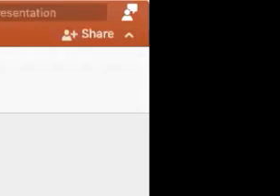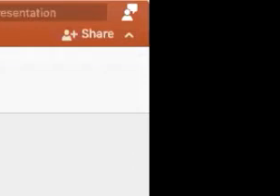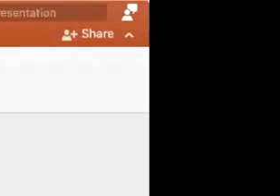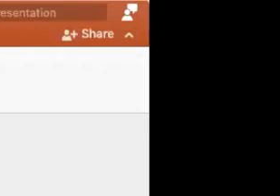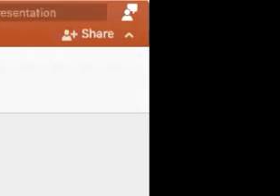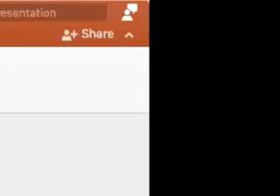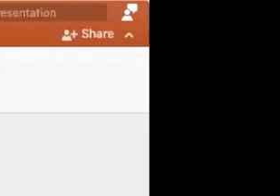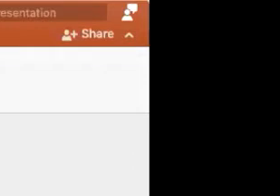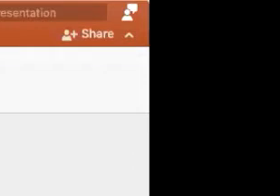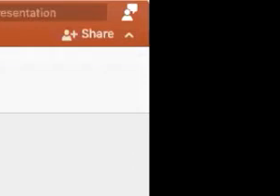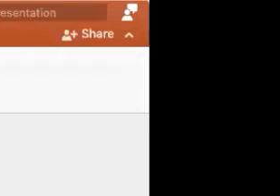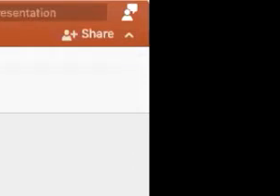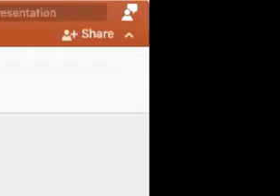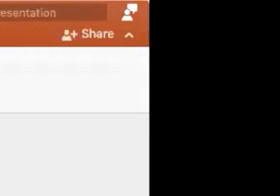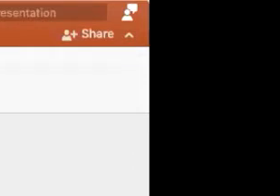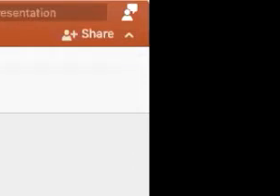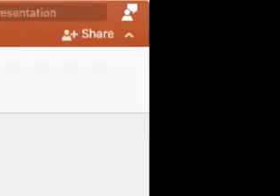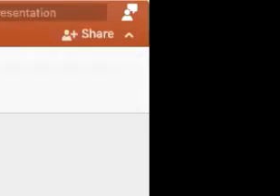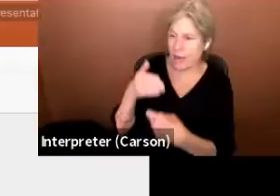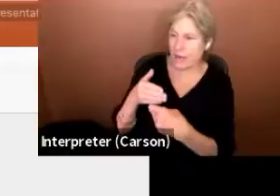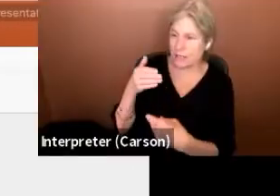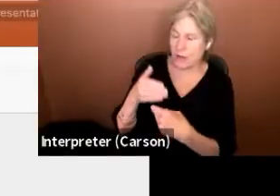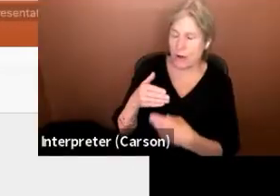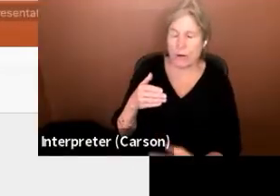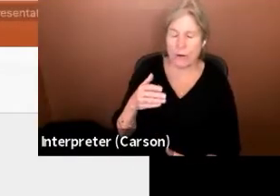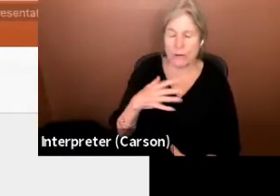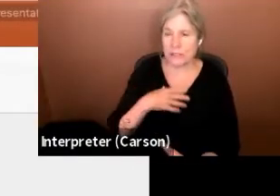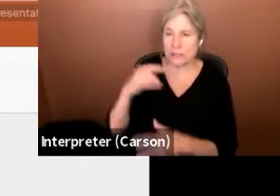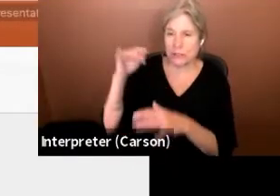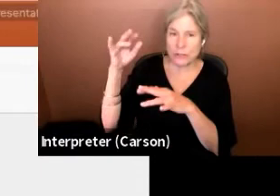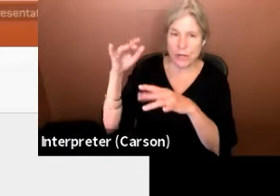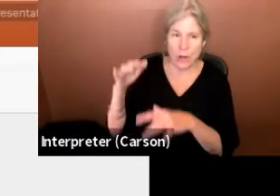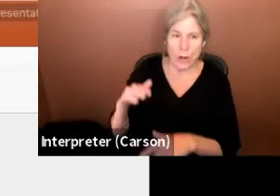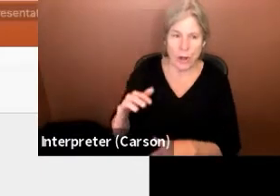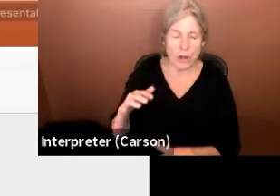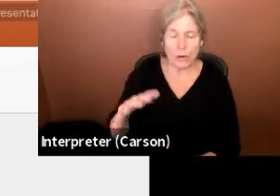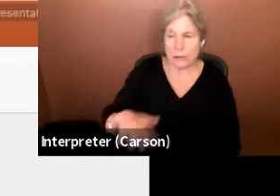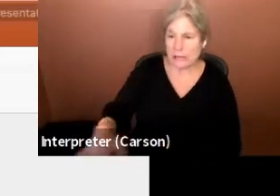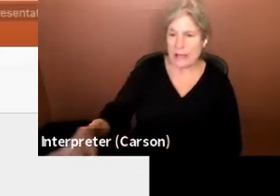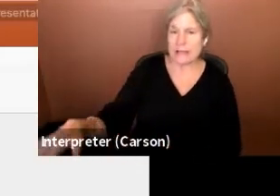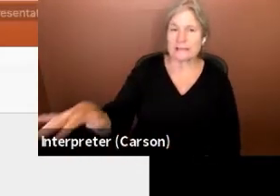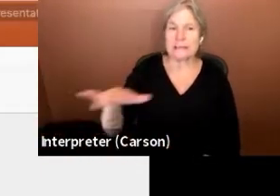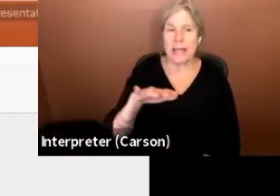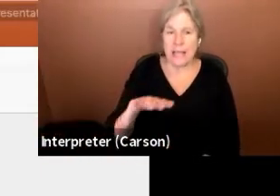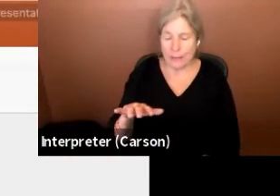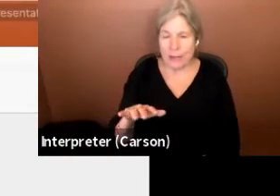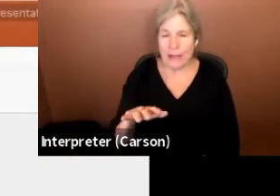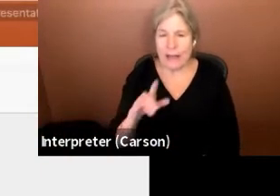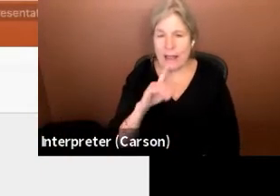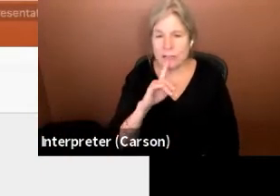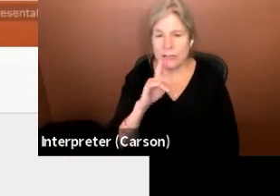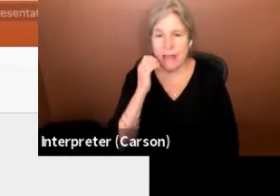my window the very snow ed landscape and actually every day the different